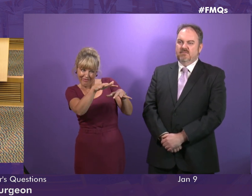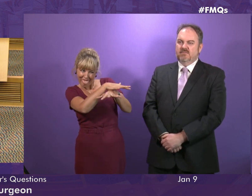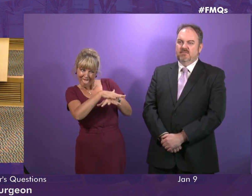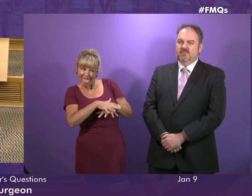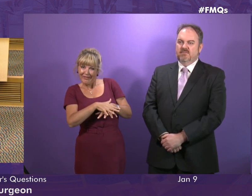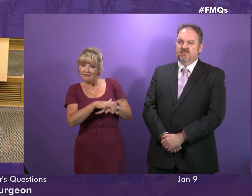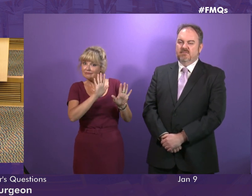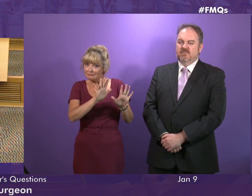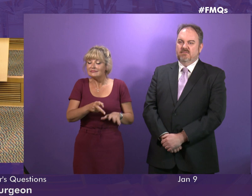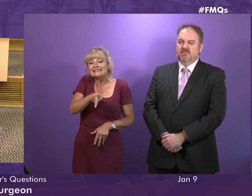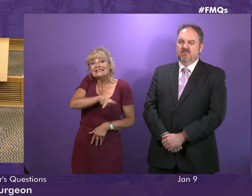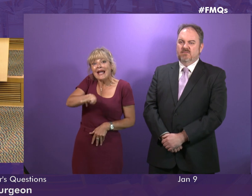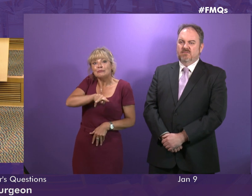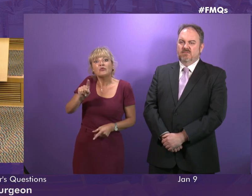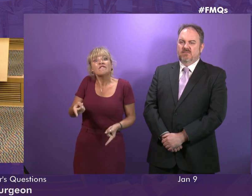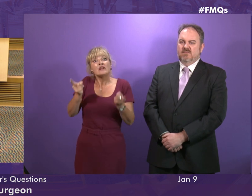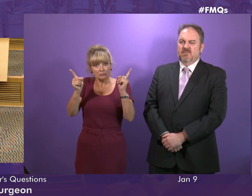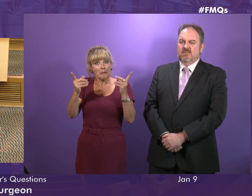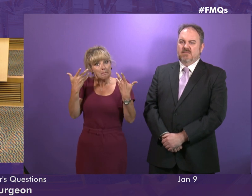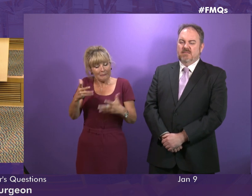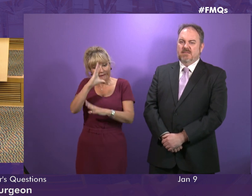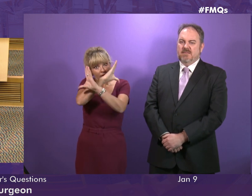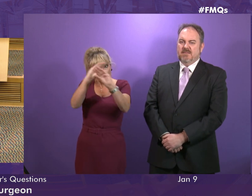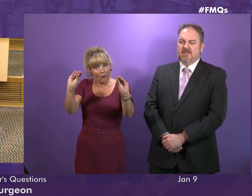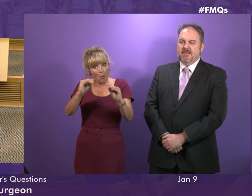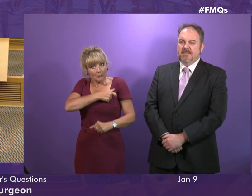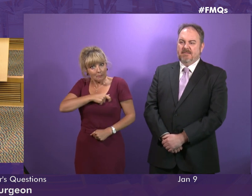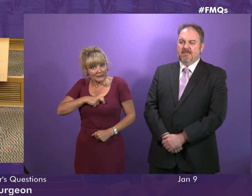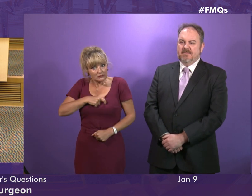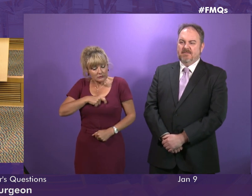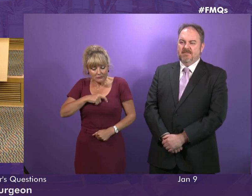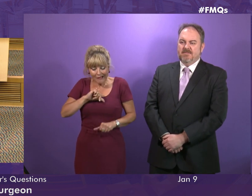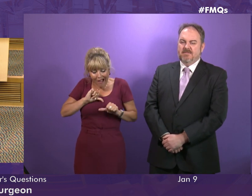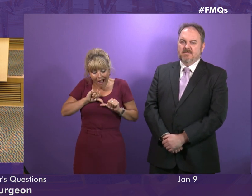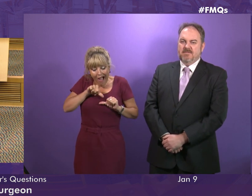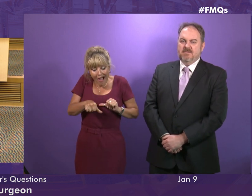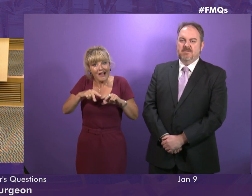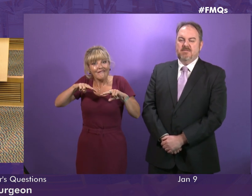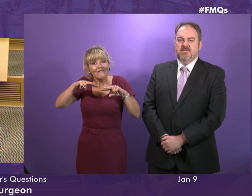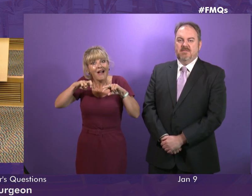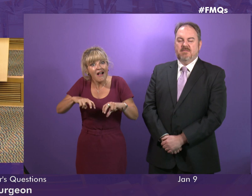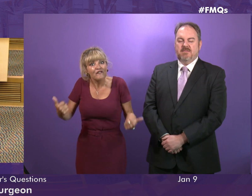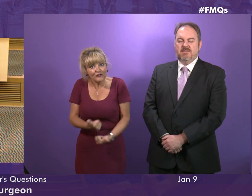The Deputy First Minister also informed the committee that, following that analysis, partners